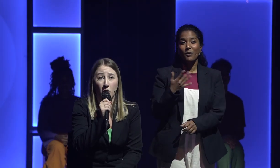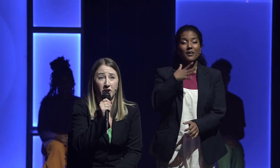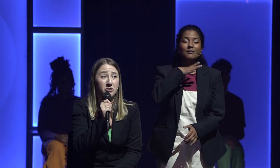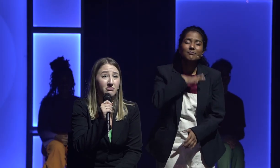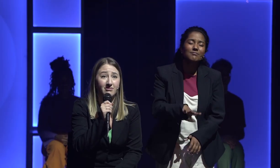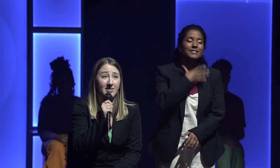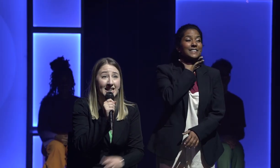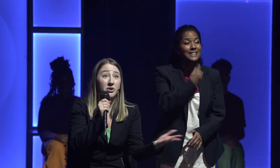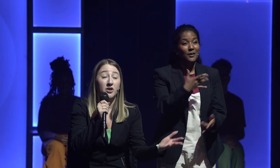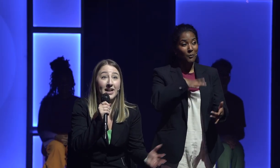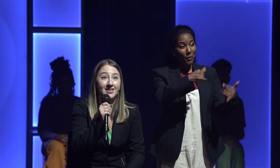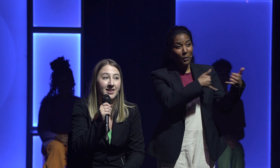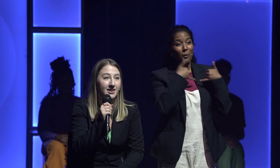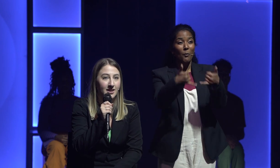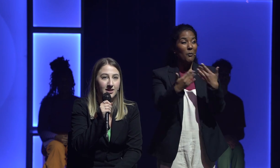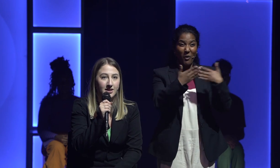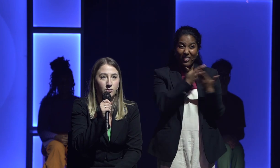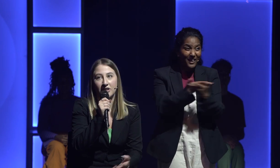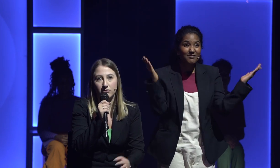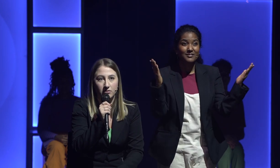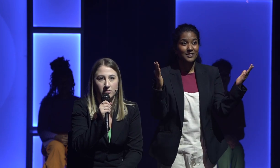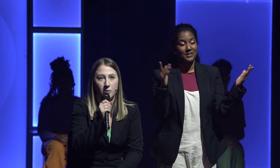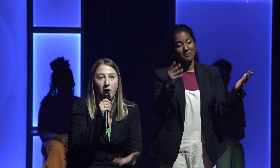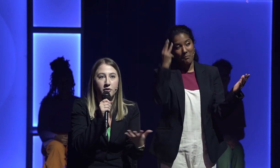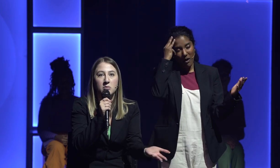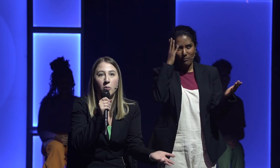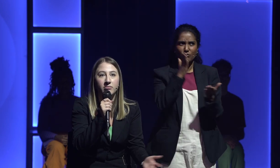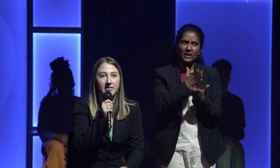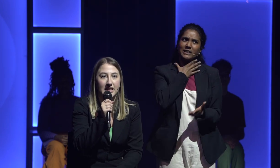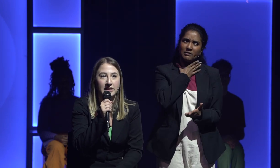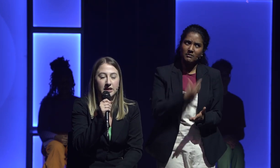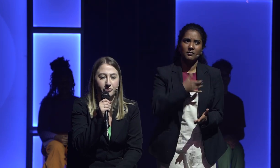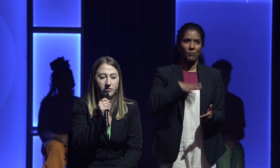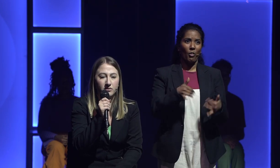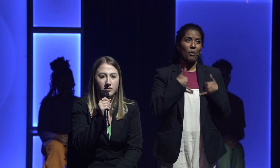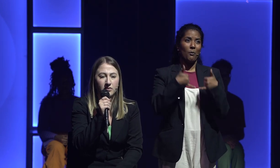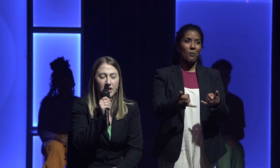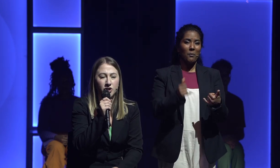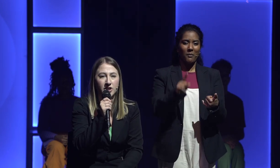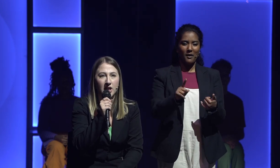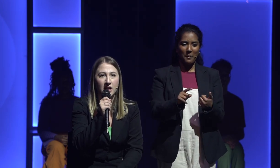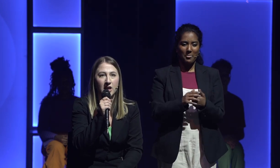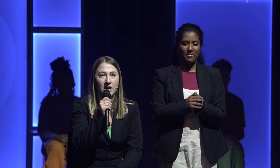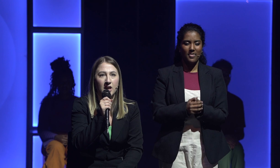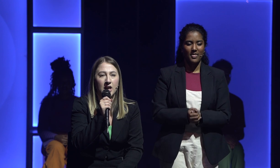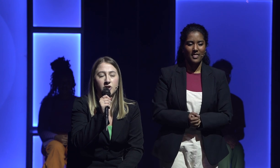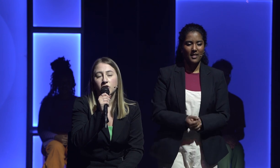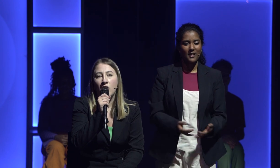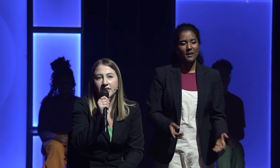more than anyone in the world. Well apart from me Mum, that is. I just - I just can't